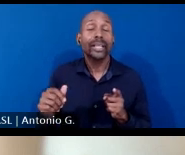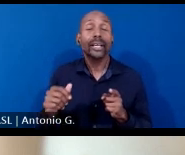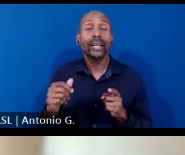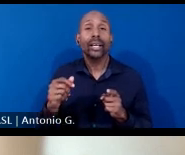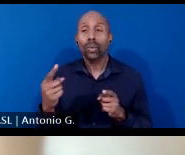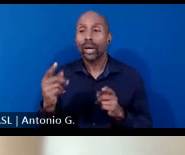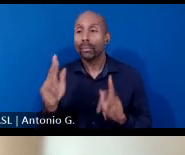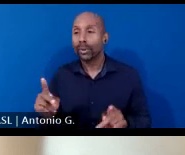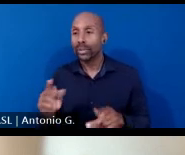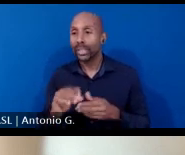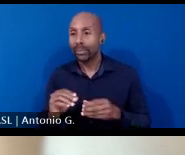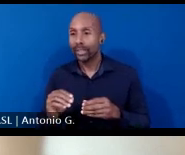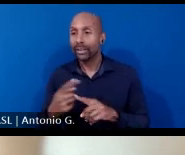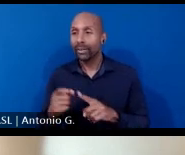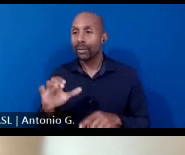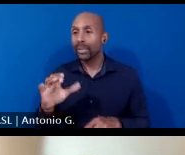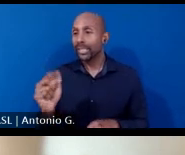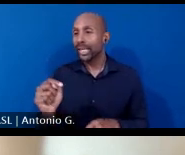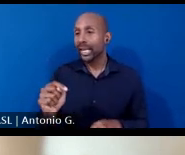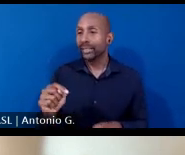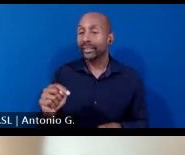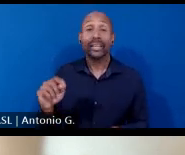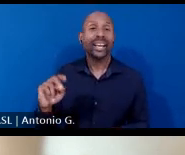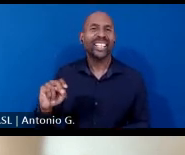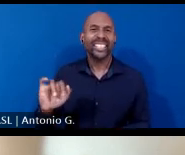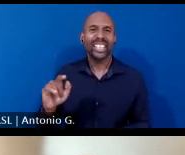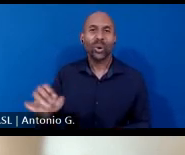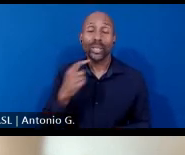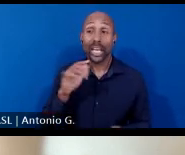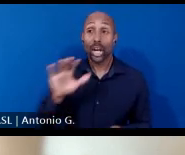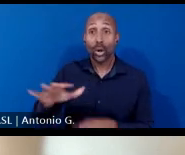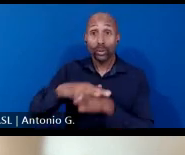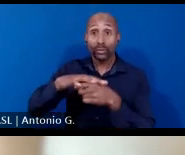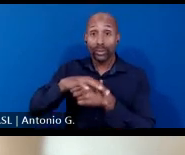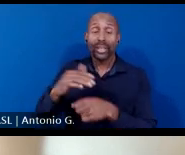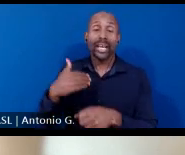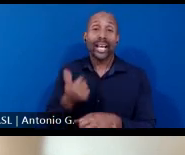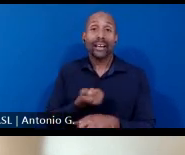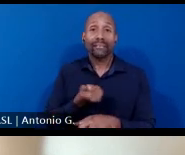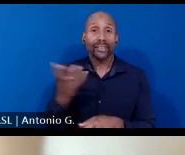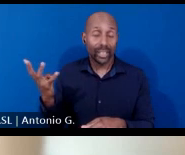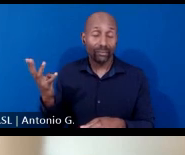Nicole mentioned in the chat that in her region there's a number of teacher preparation programs closing down.